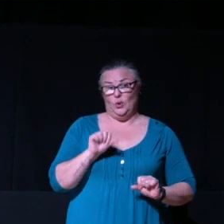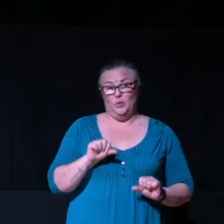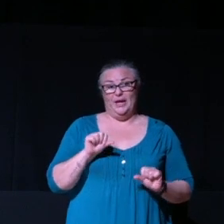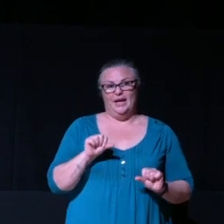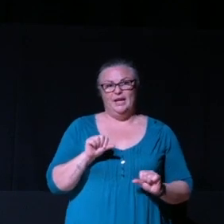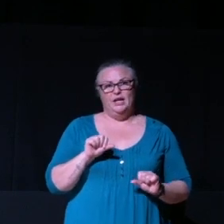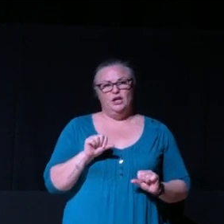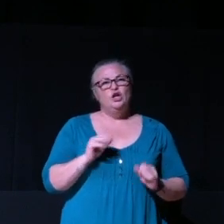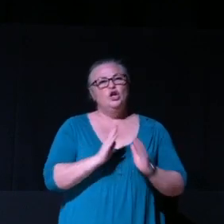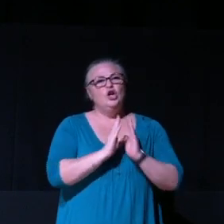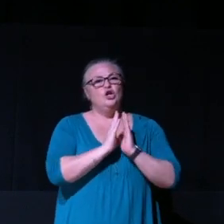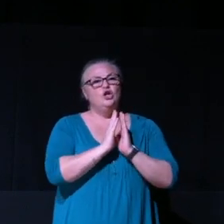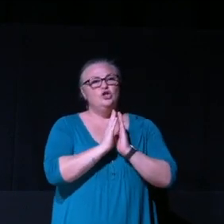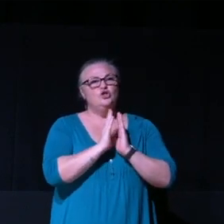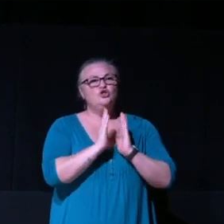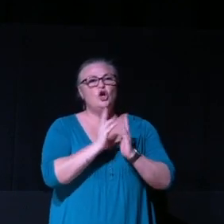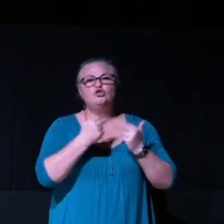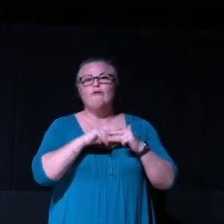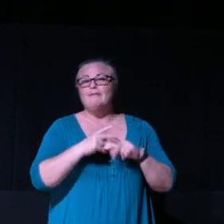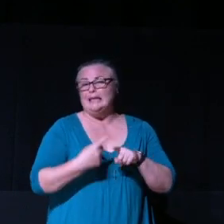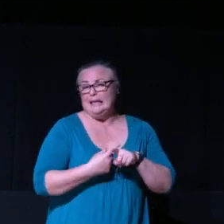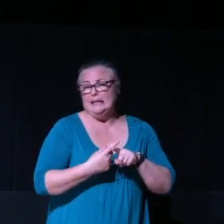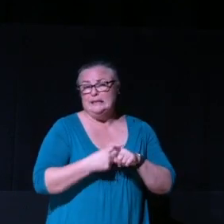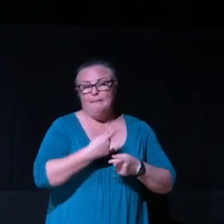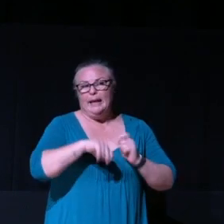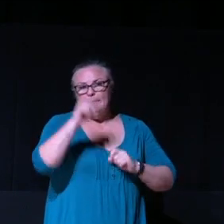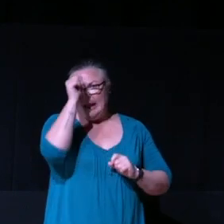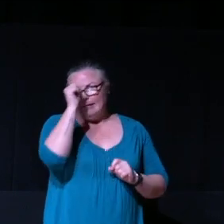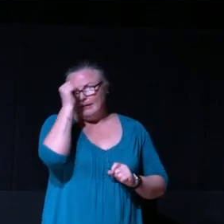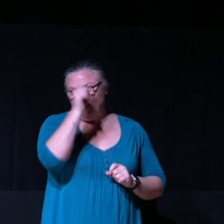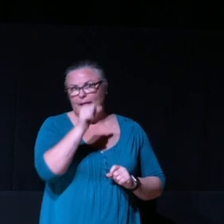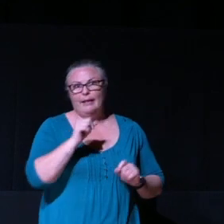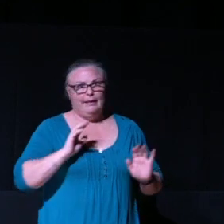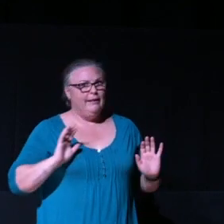of England, but she left the Church of England and became Catholic because the Church of England was too progressive for her.